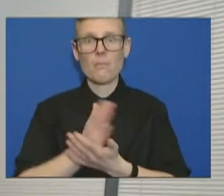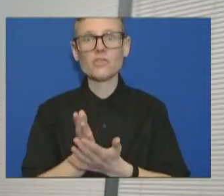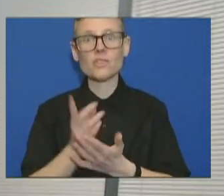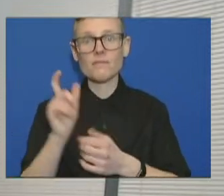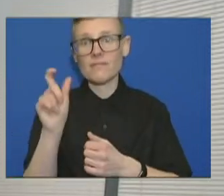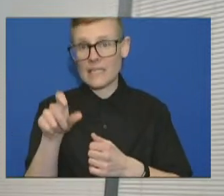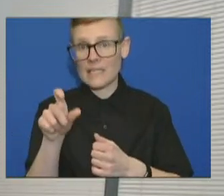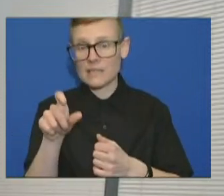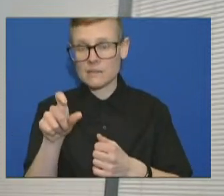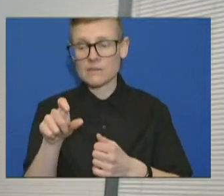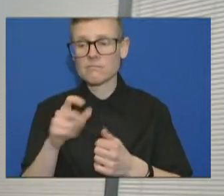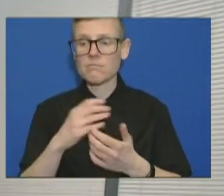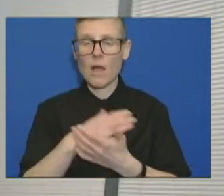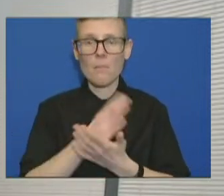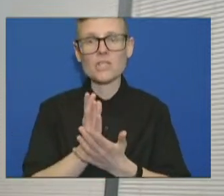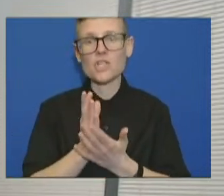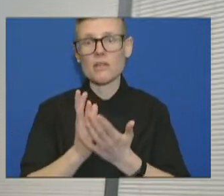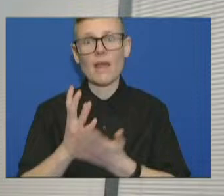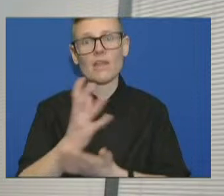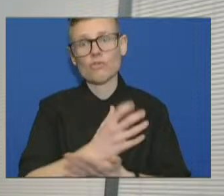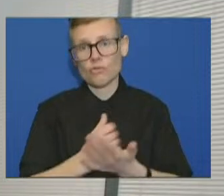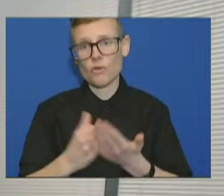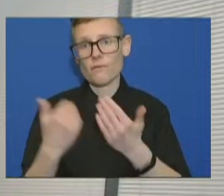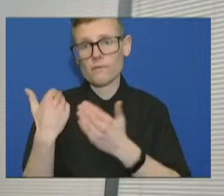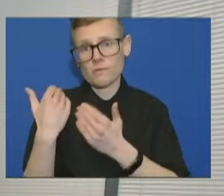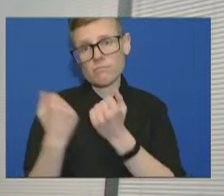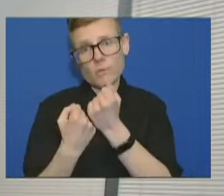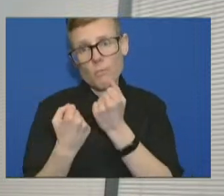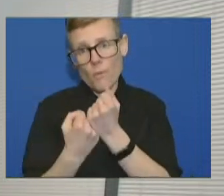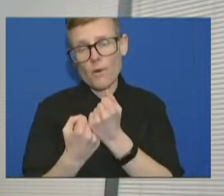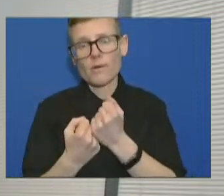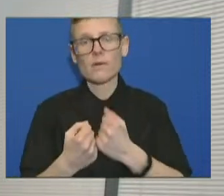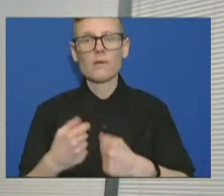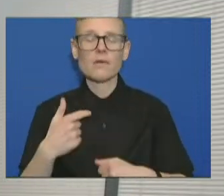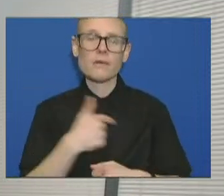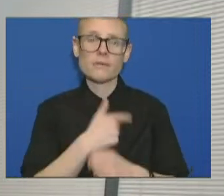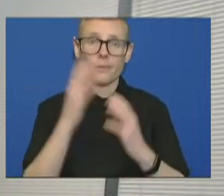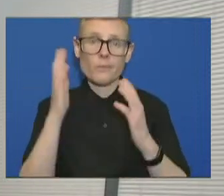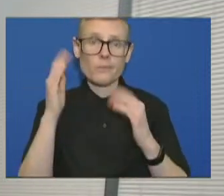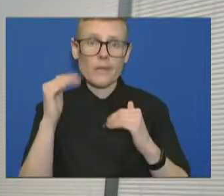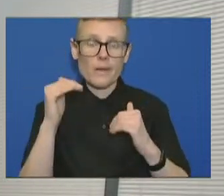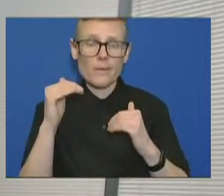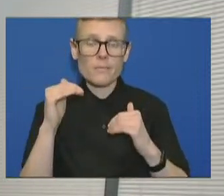feel like we've put together a budget of needs and a budget